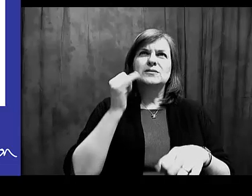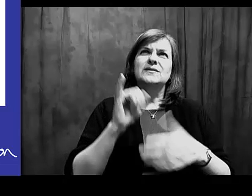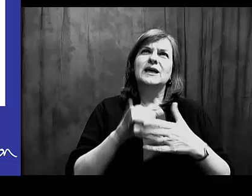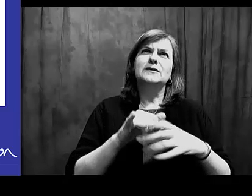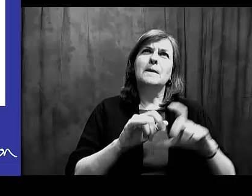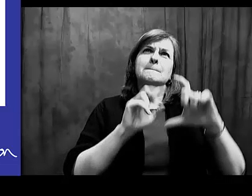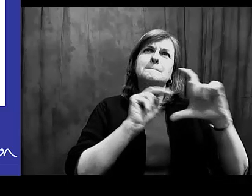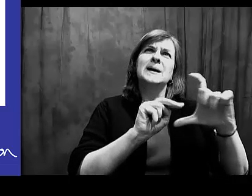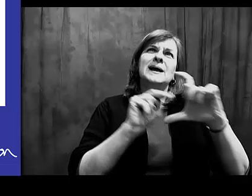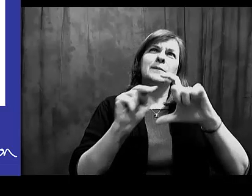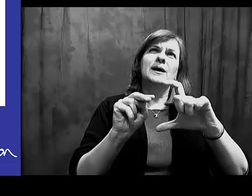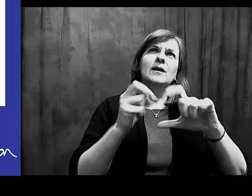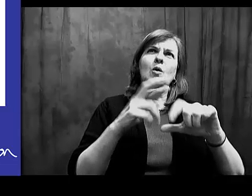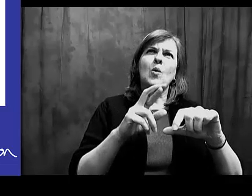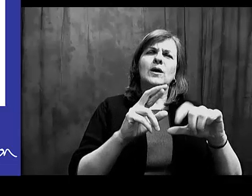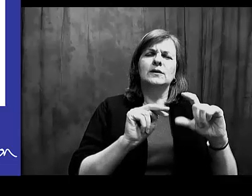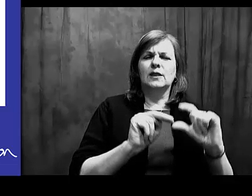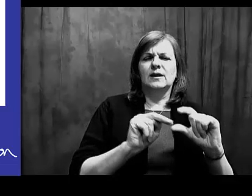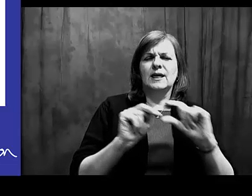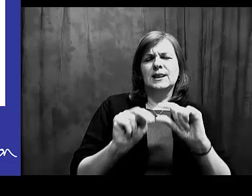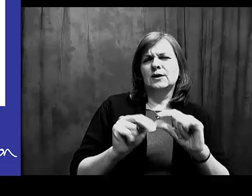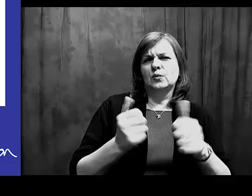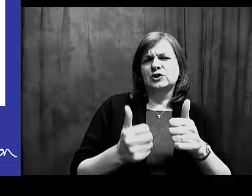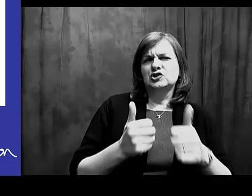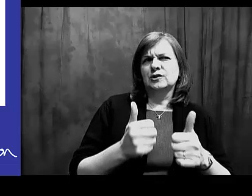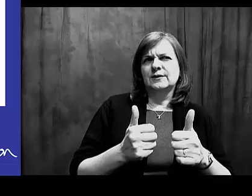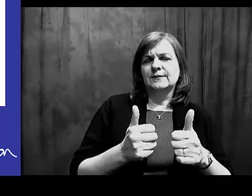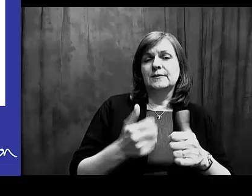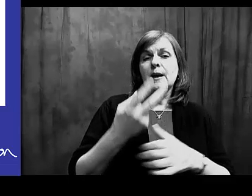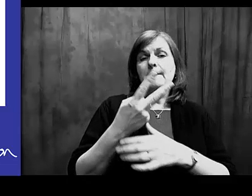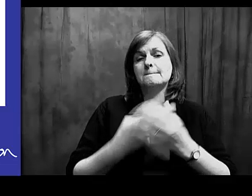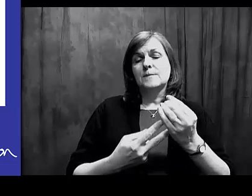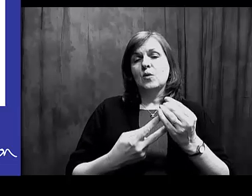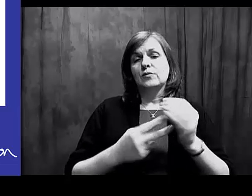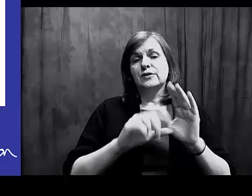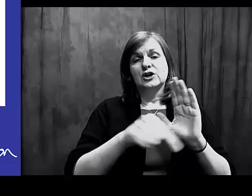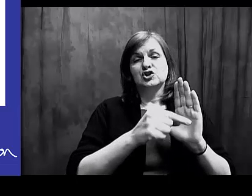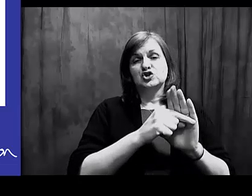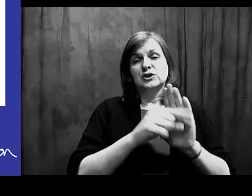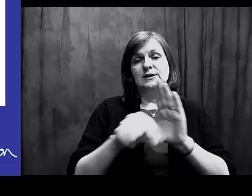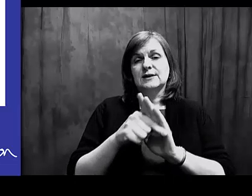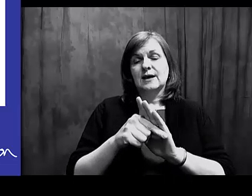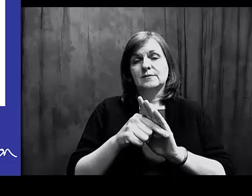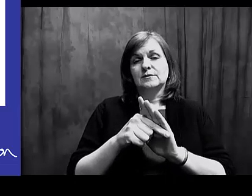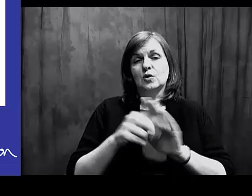was big "N" big "N" - or - big "N" little "n" because remember both of those genotypes